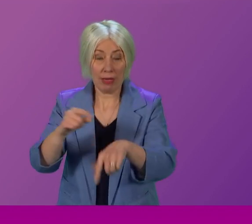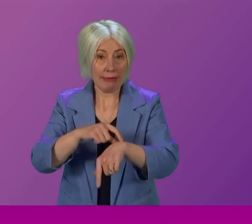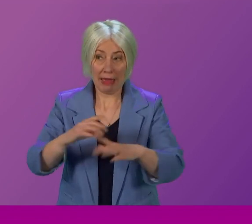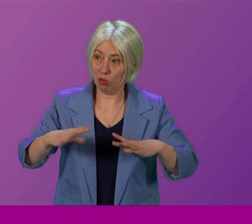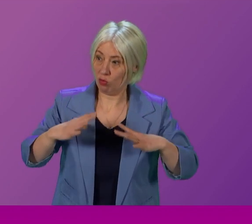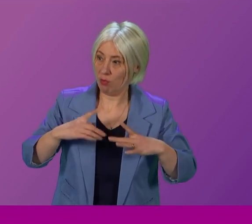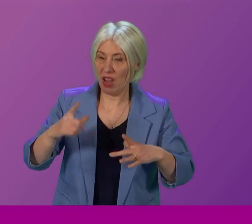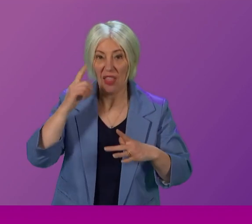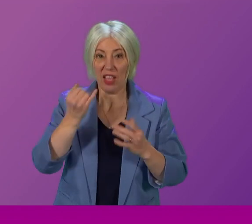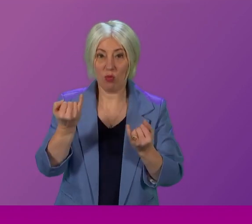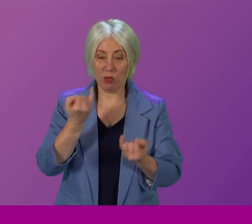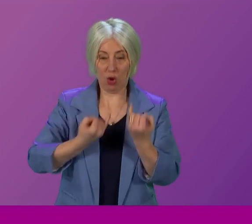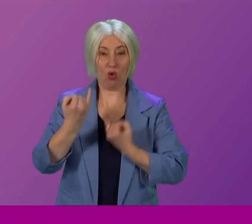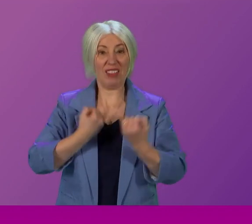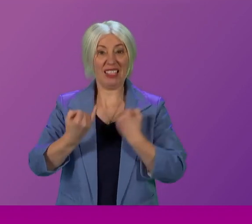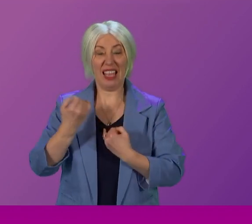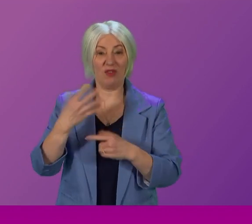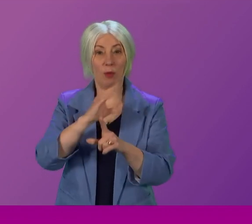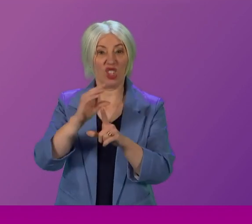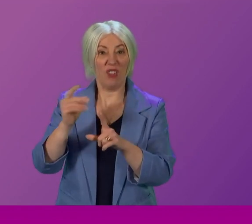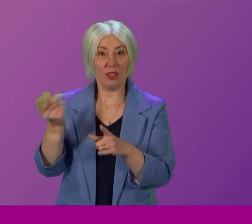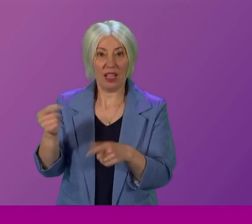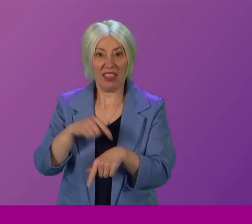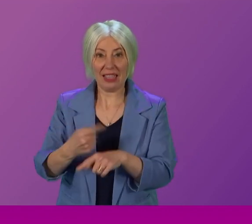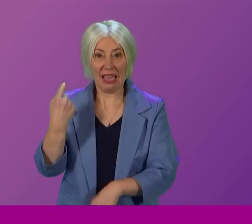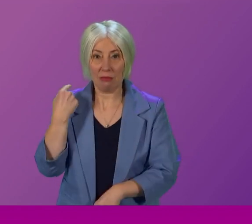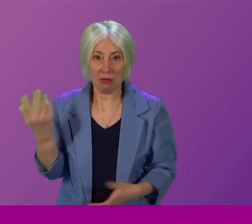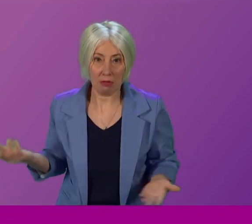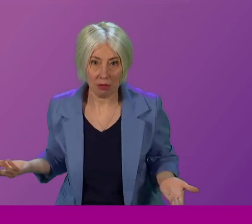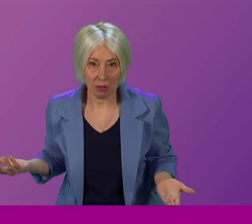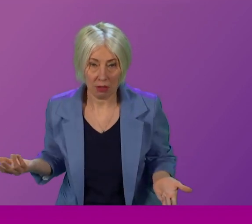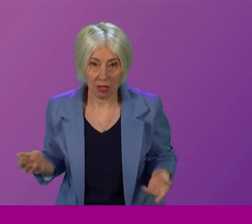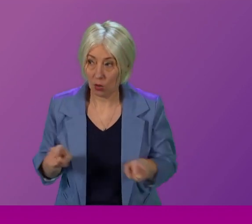that was criticised at the time by the Conservatives among others in the chamber.